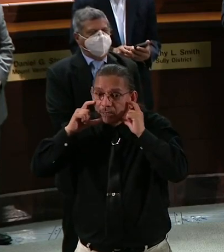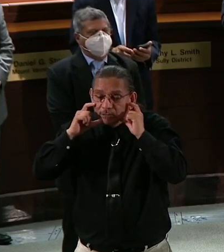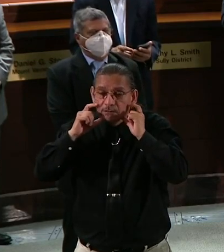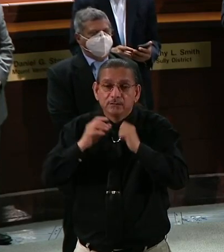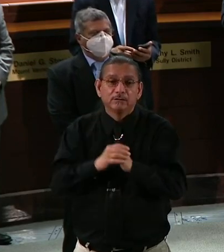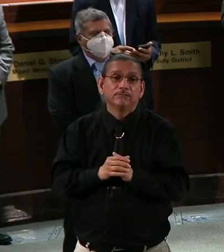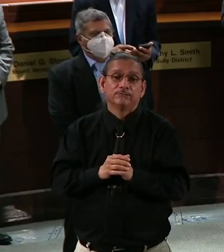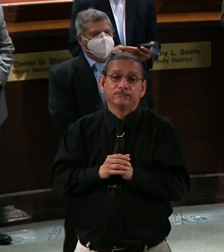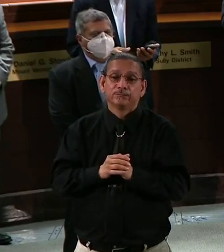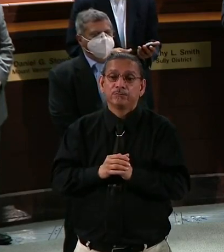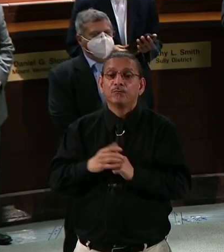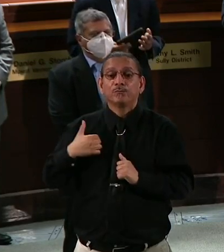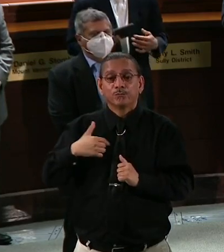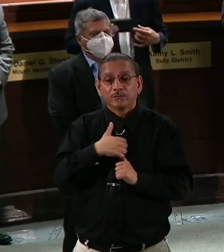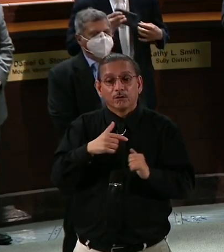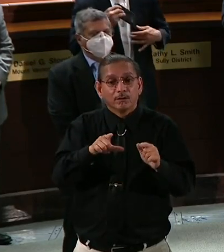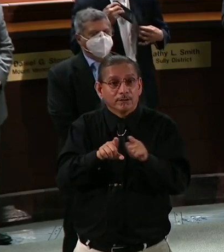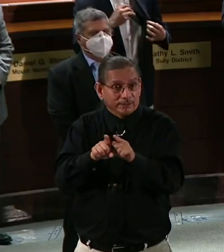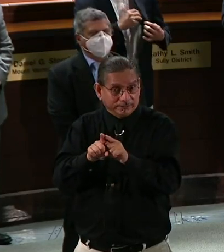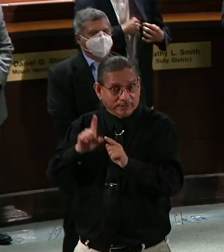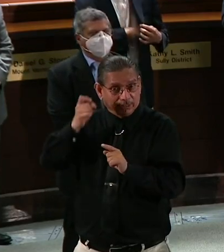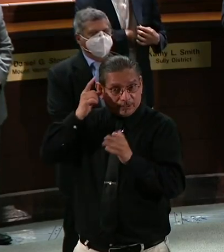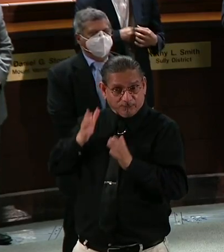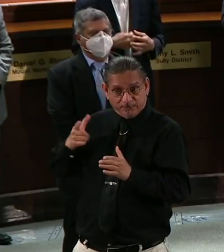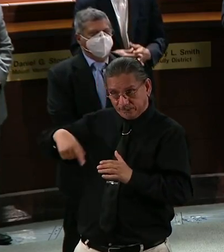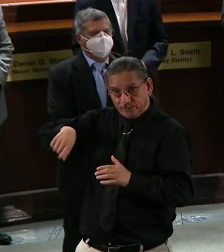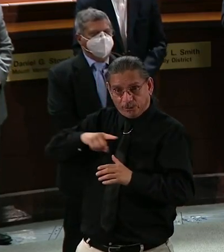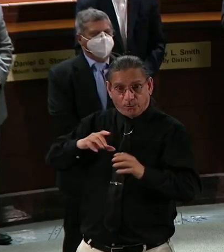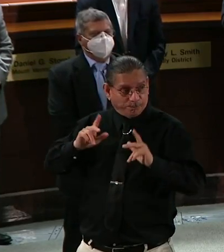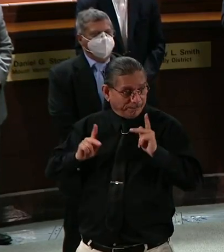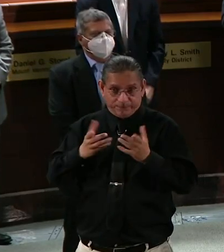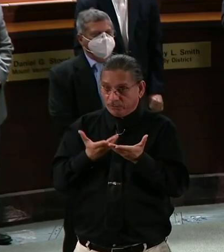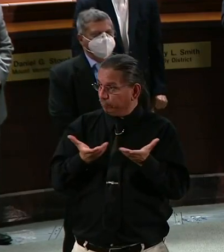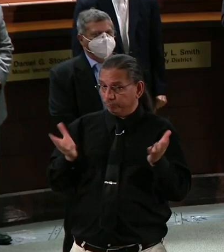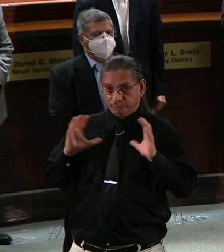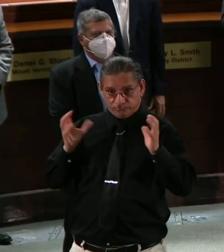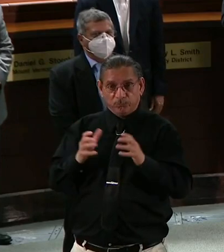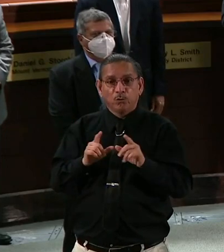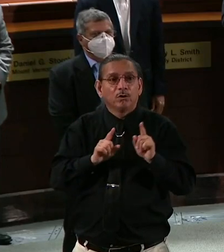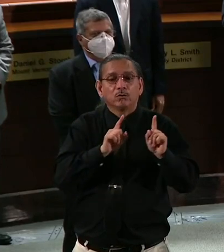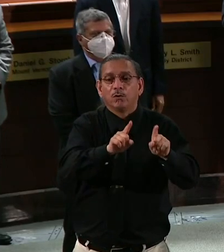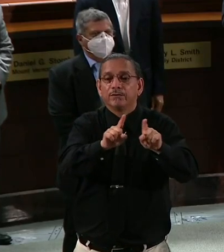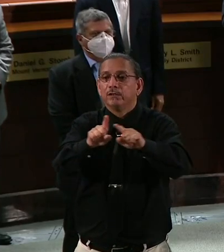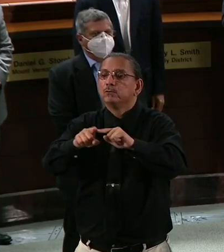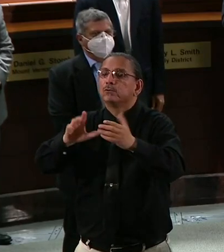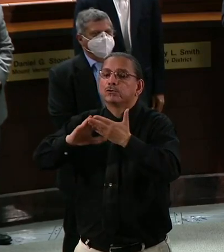MAIL I WOULD BE DISTRIBUTED TO